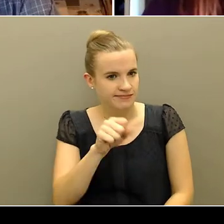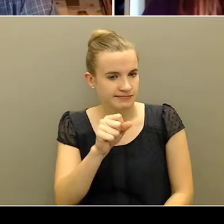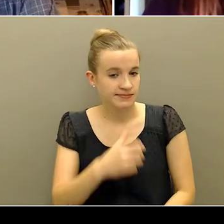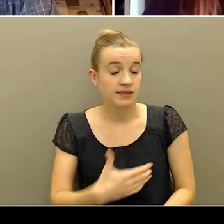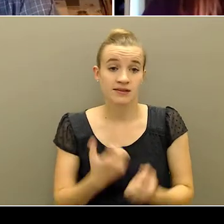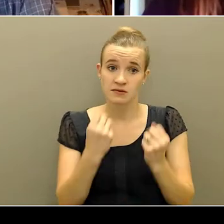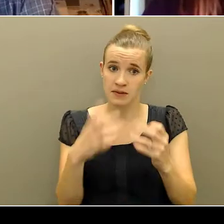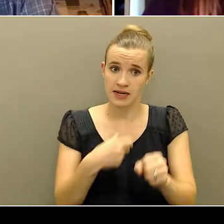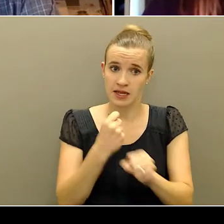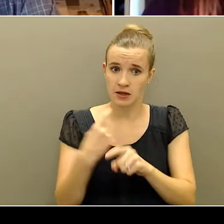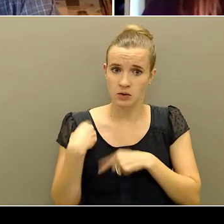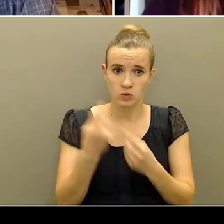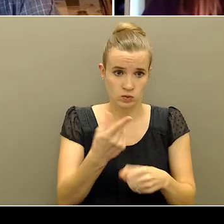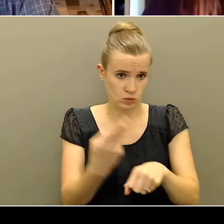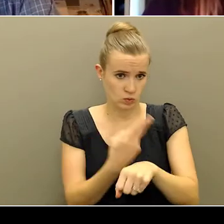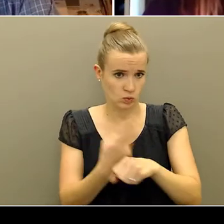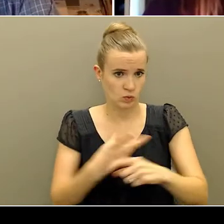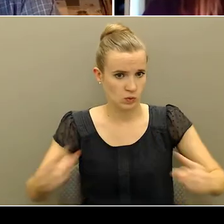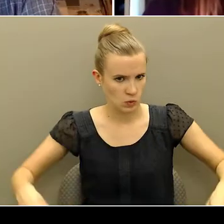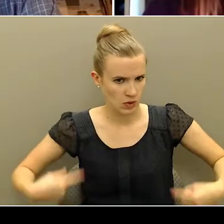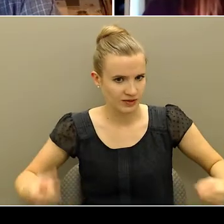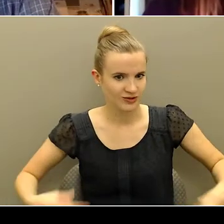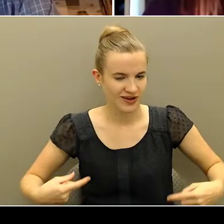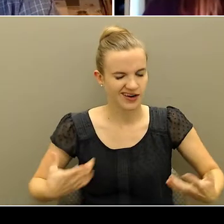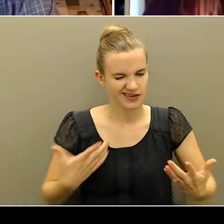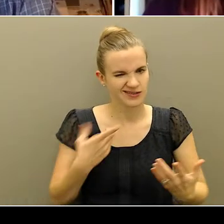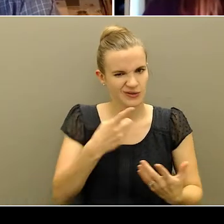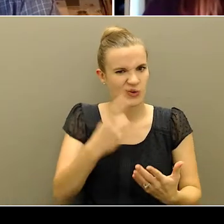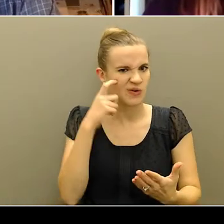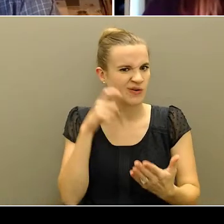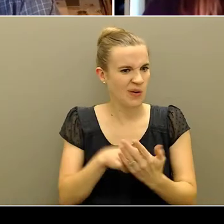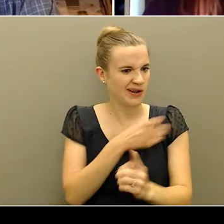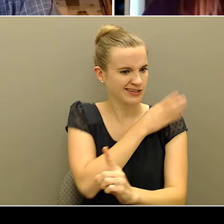and you've probably seen a lot of changes over, over time. Right now we're